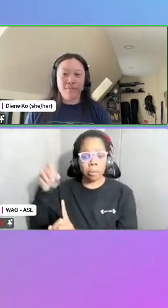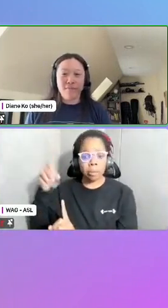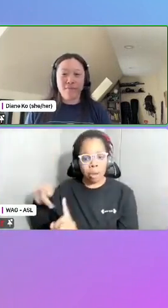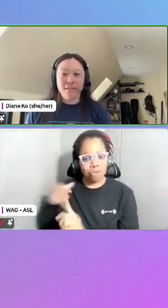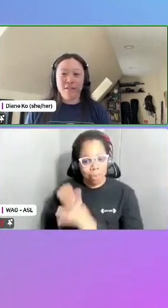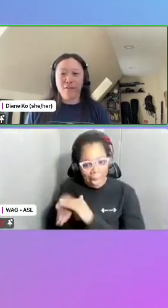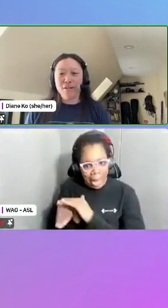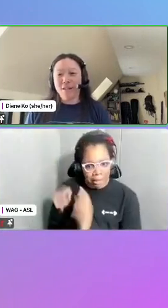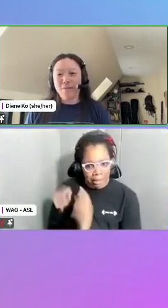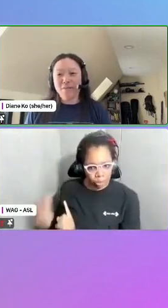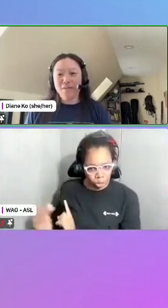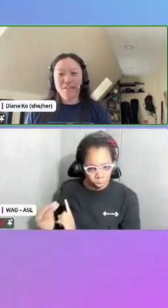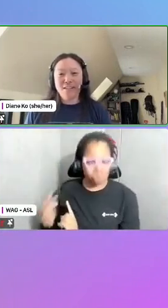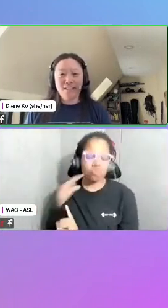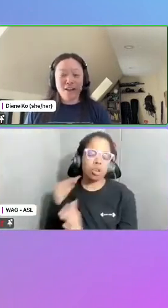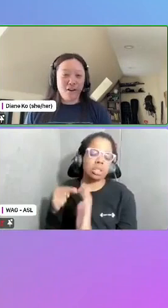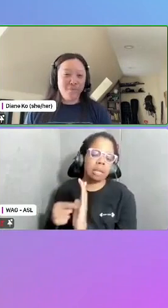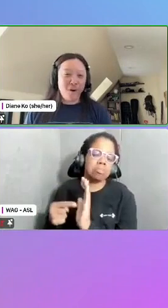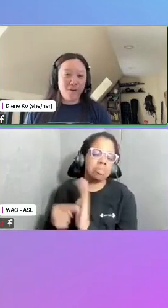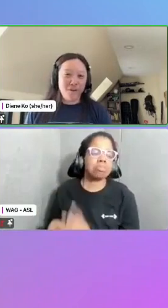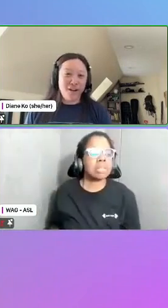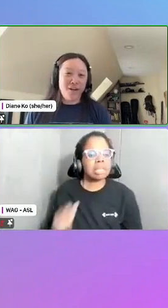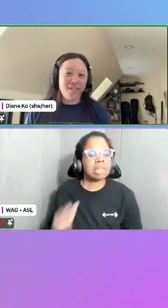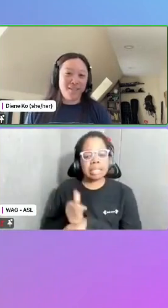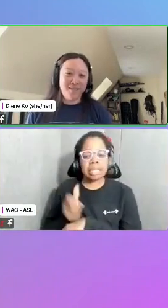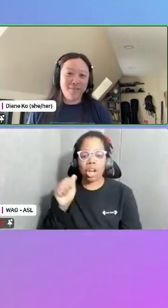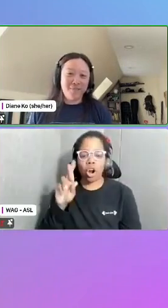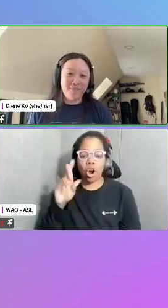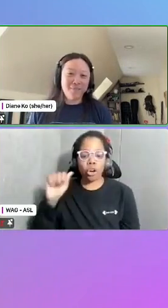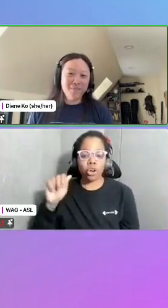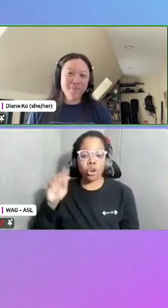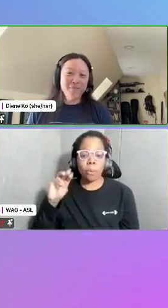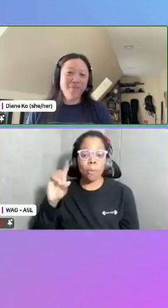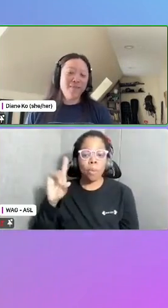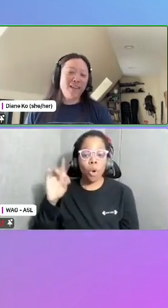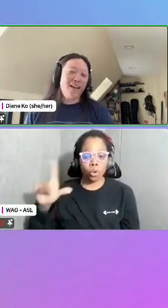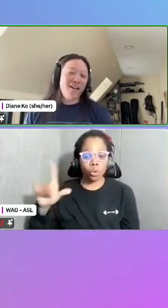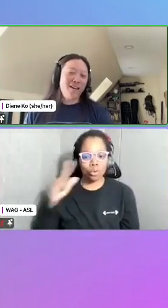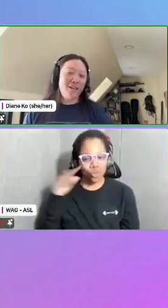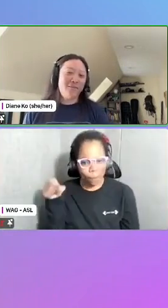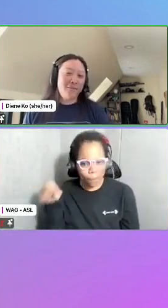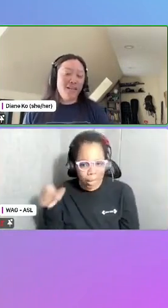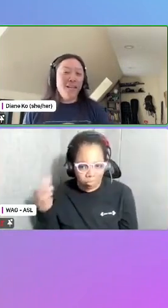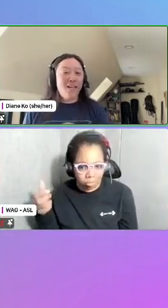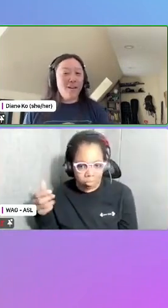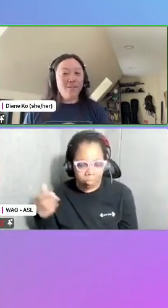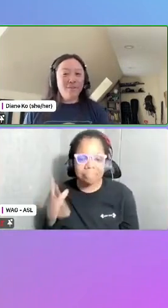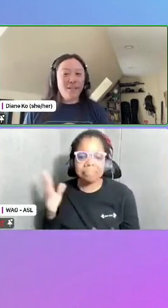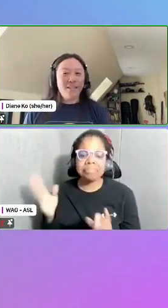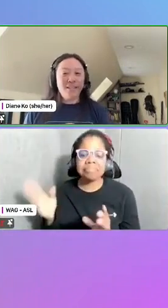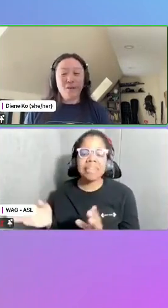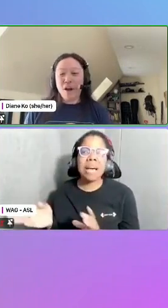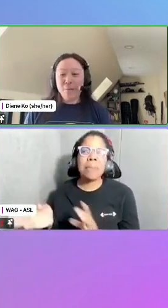use cases, but the next topic is a little bit more meta up here we're going to go down a small rabbit hole like buttons